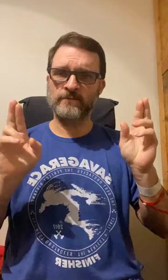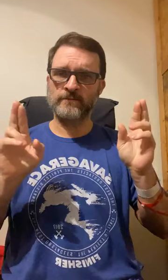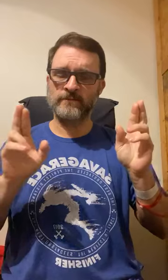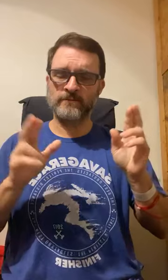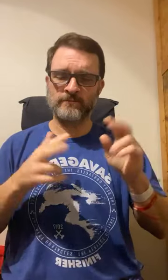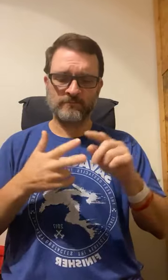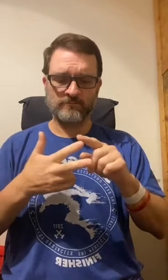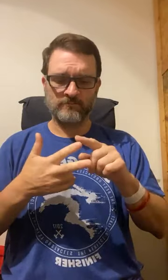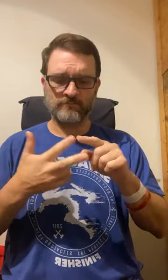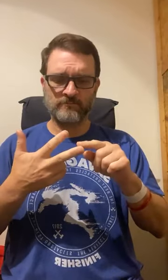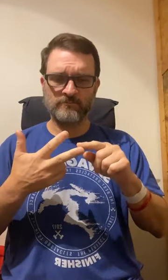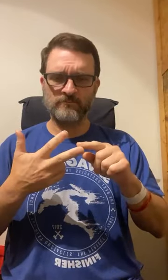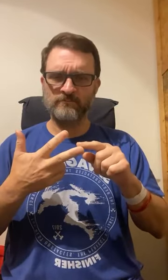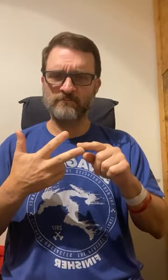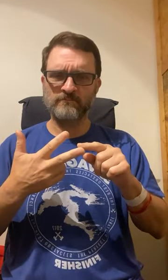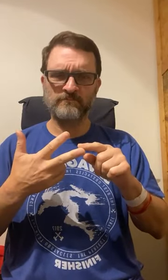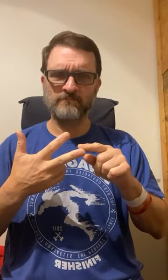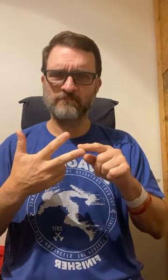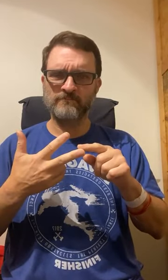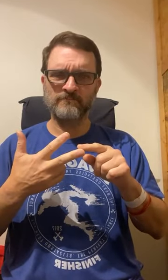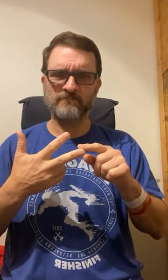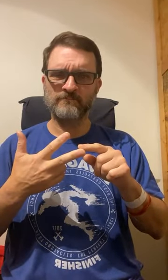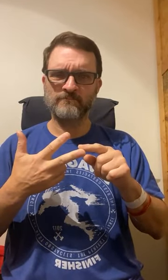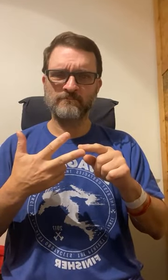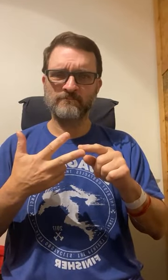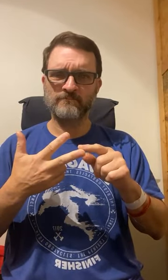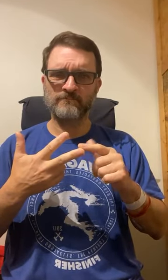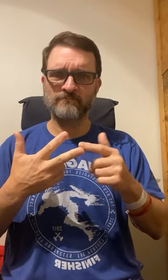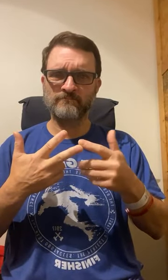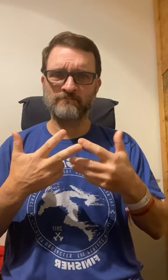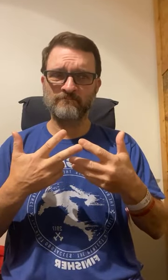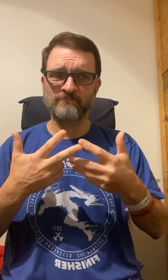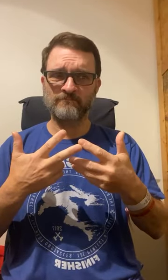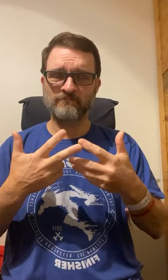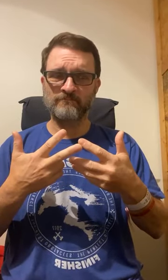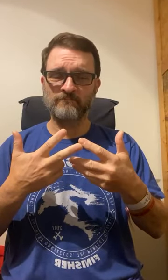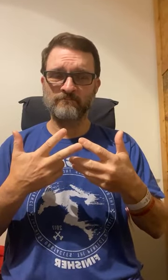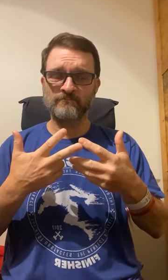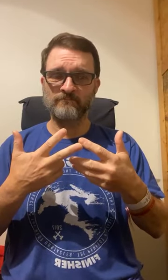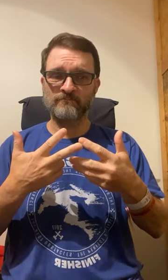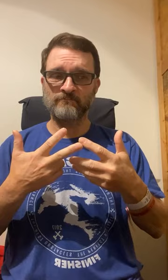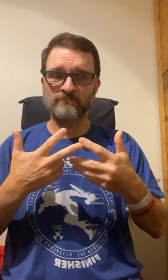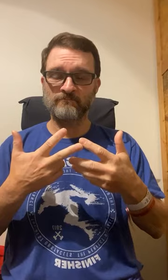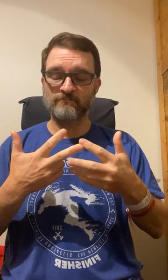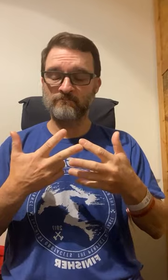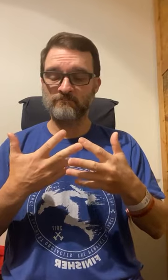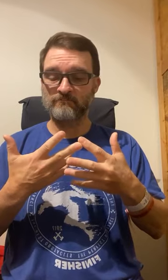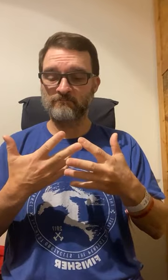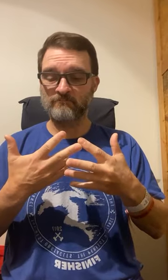But the 3rd girl .. she was not ready to go.